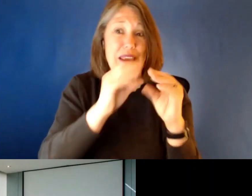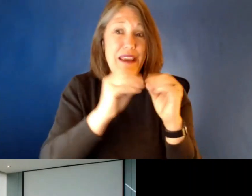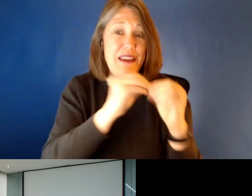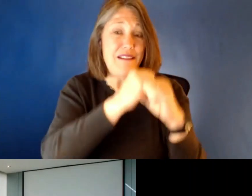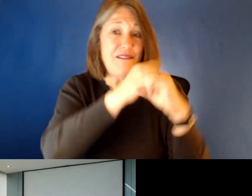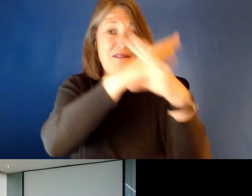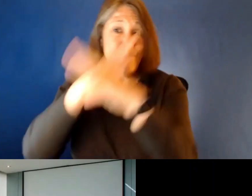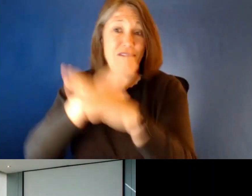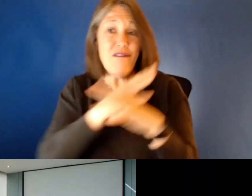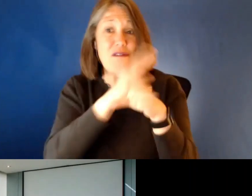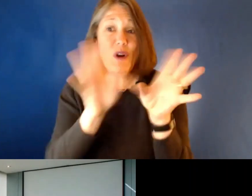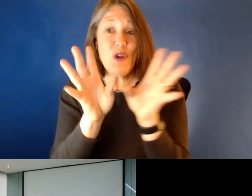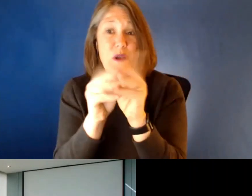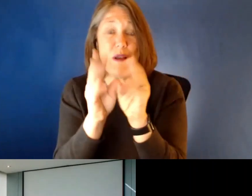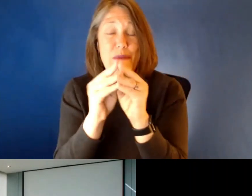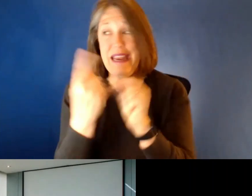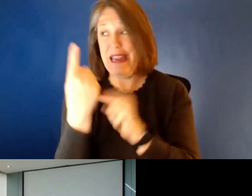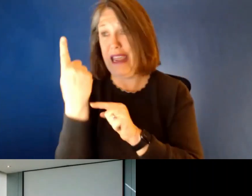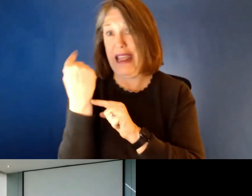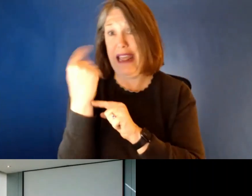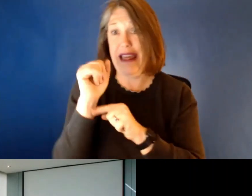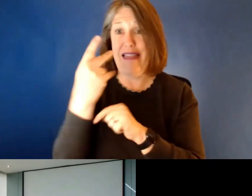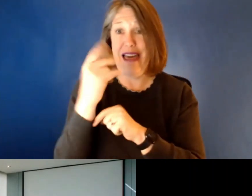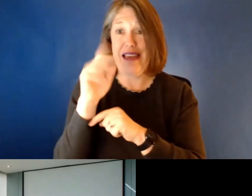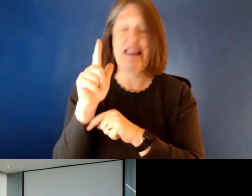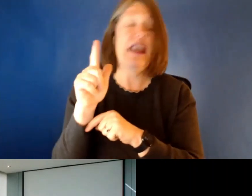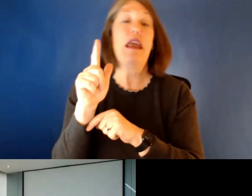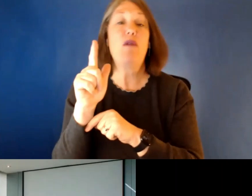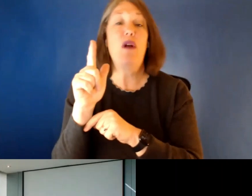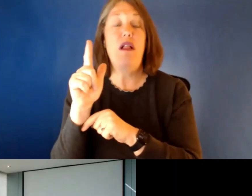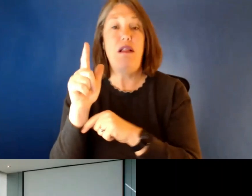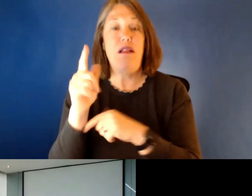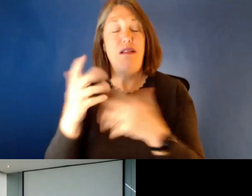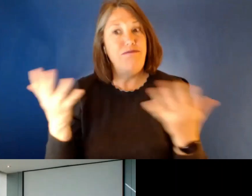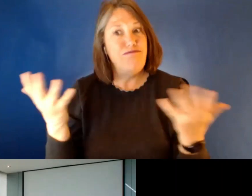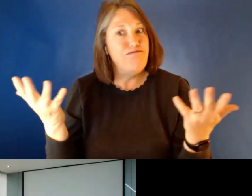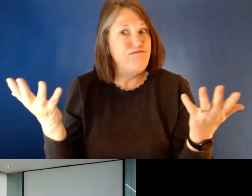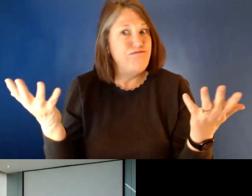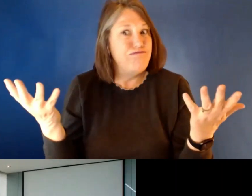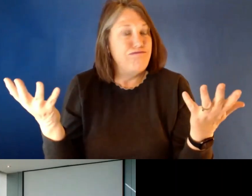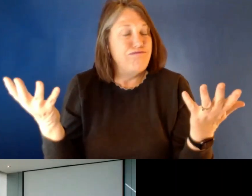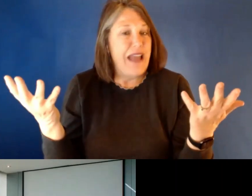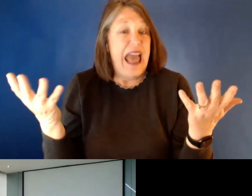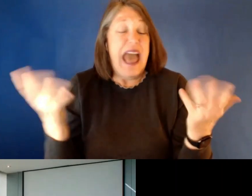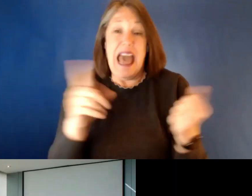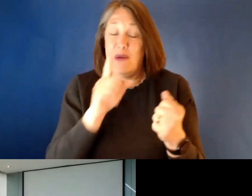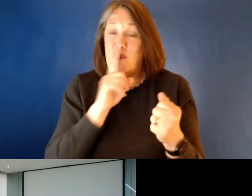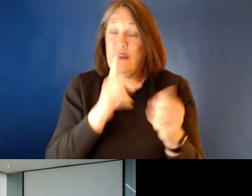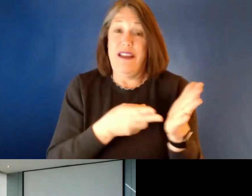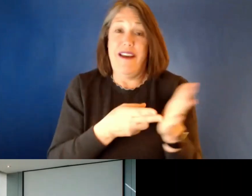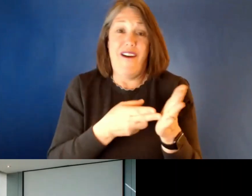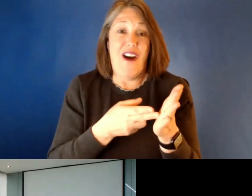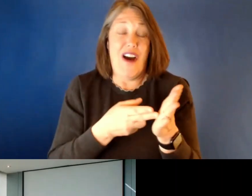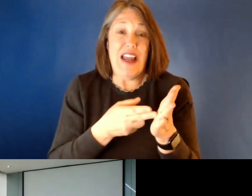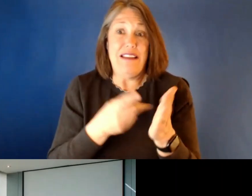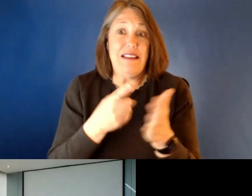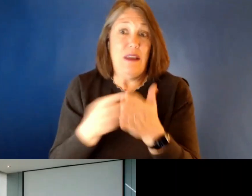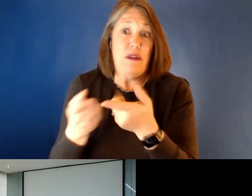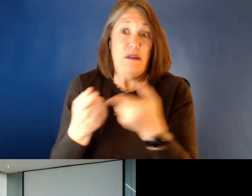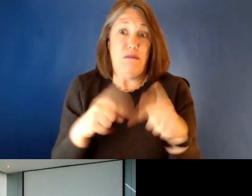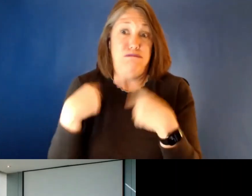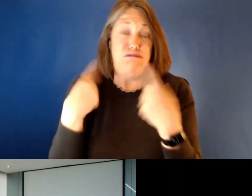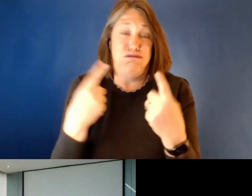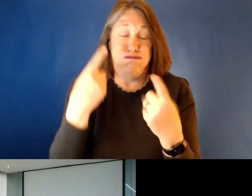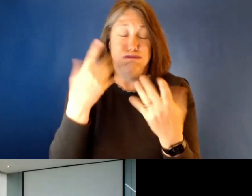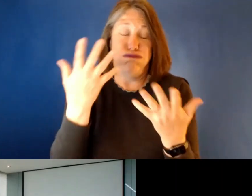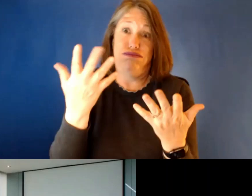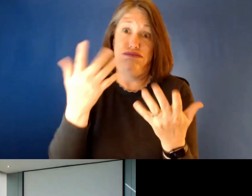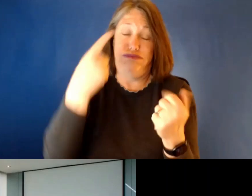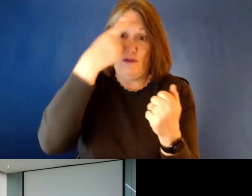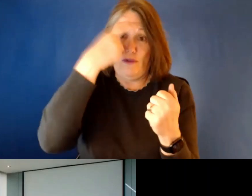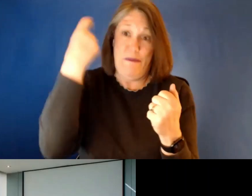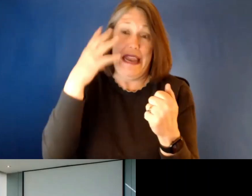06:07:35 and giving the traumatic and dramatic kind of events we experience with the onset